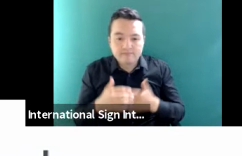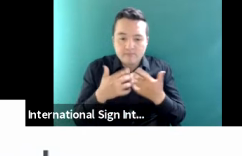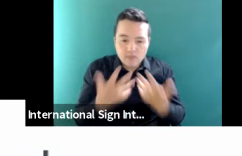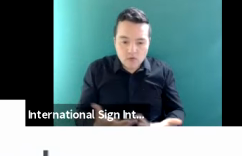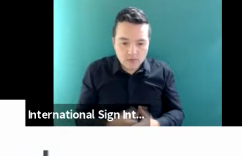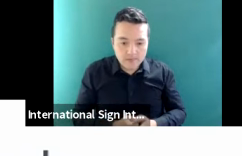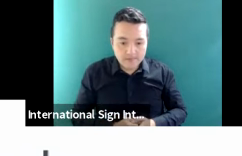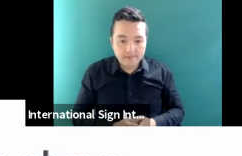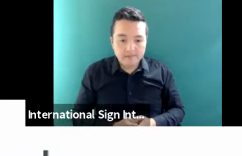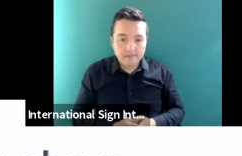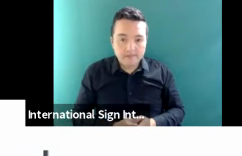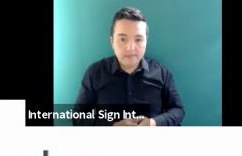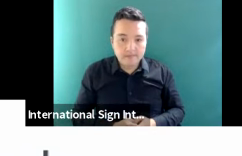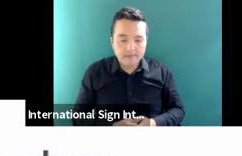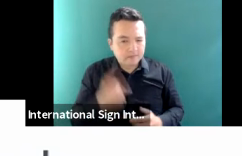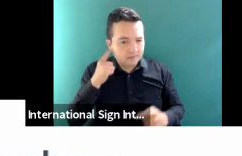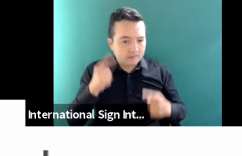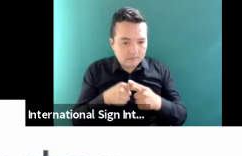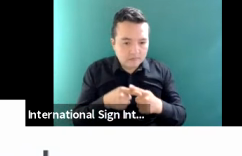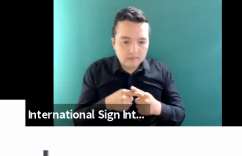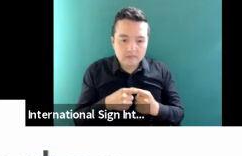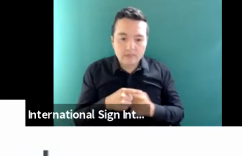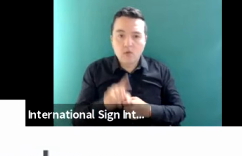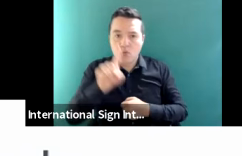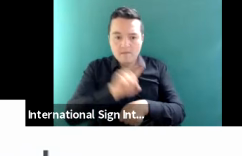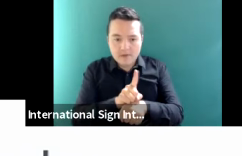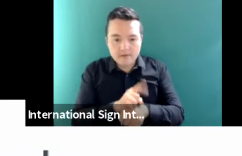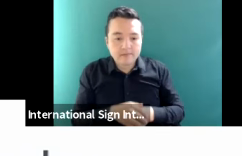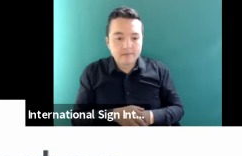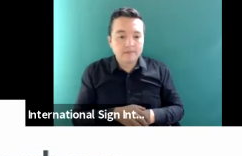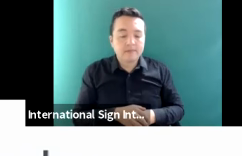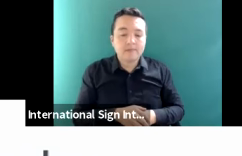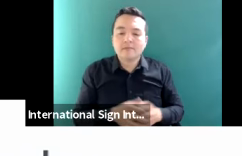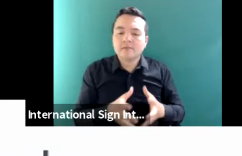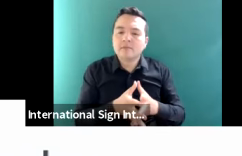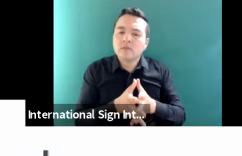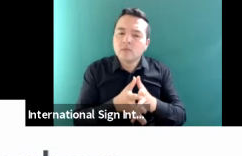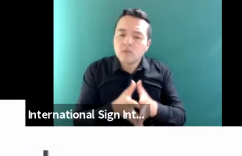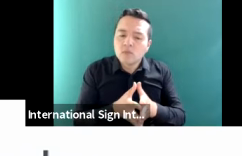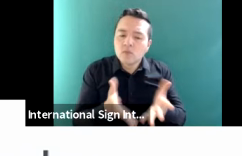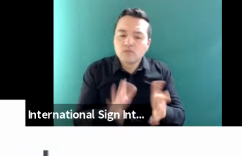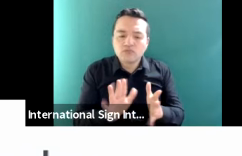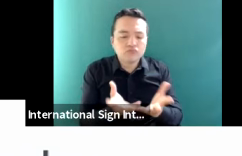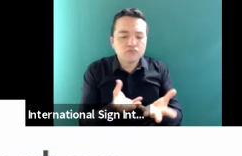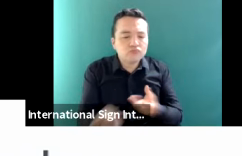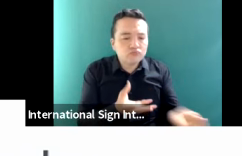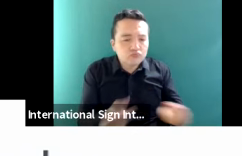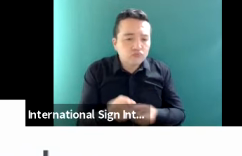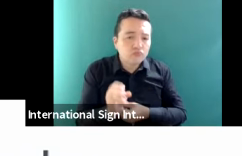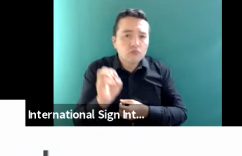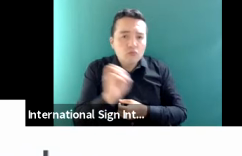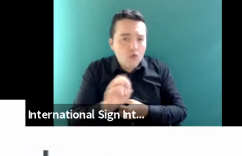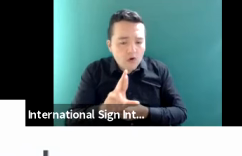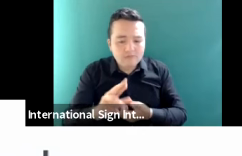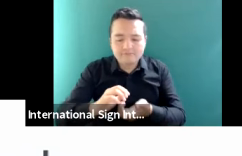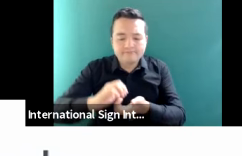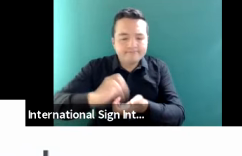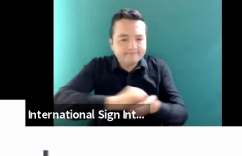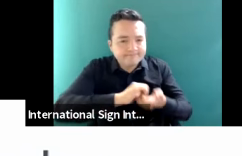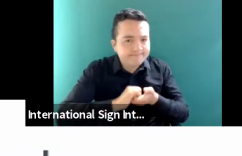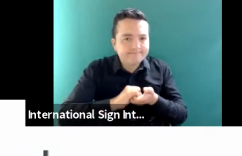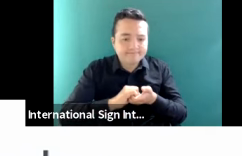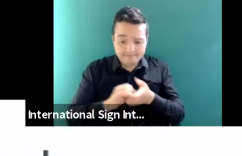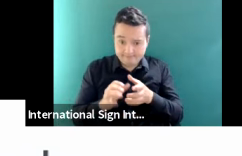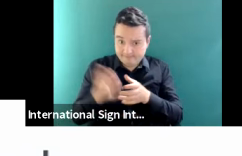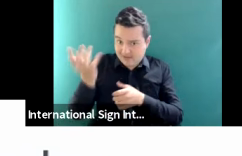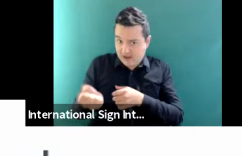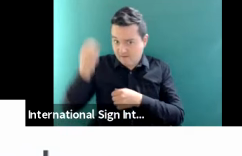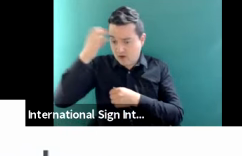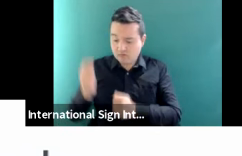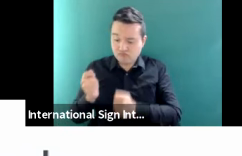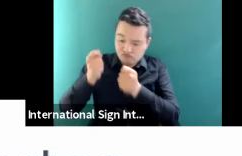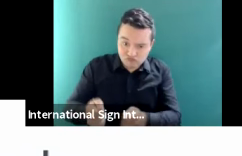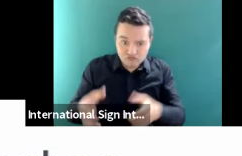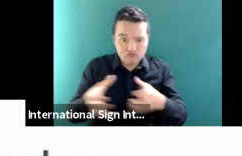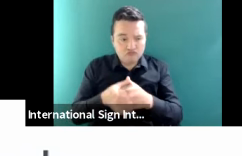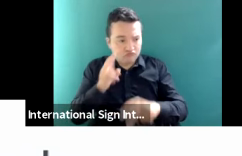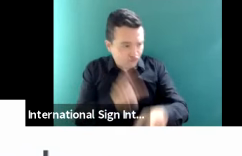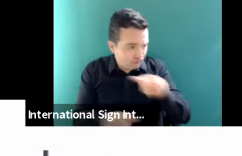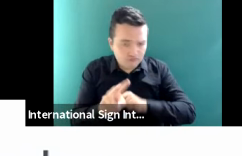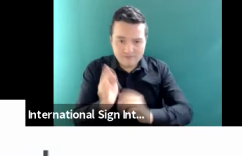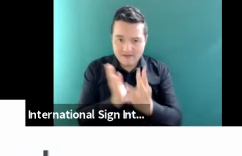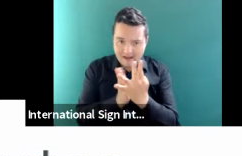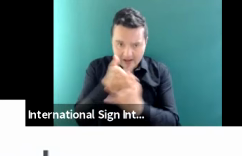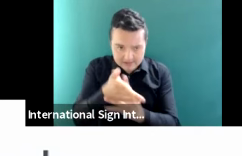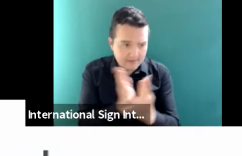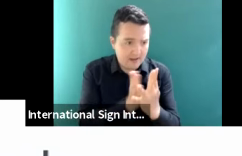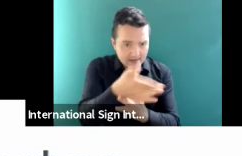It means the agenda of the CRPD and - - is definitely being focused on by governments.